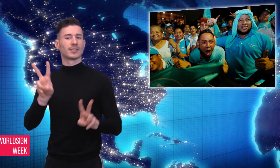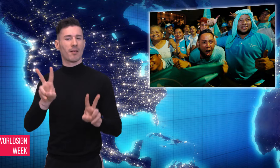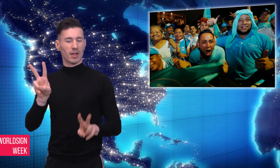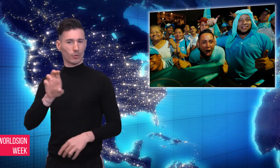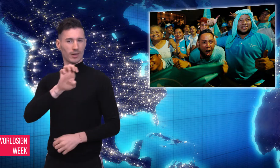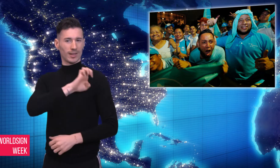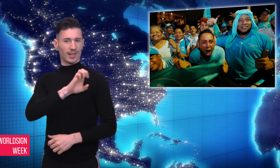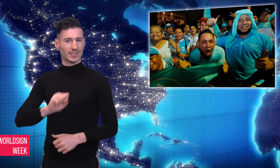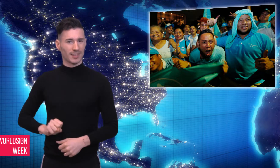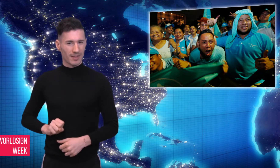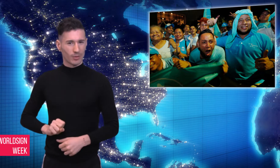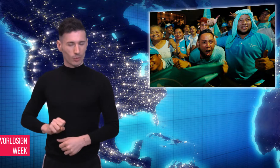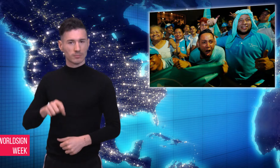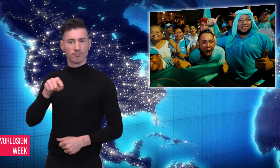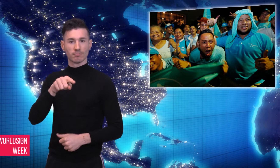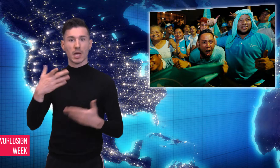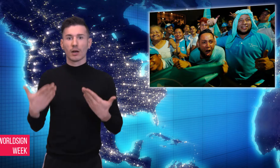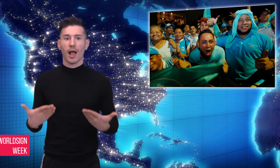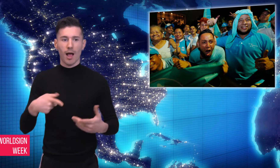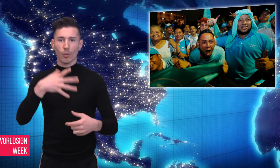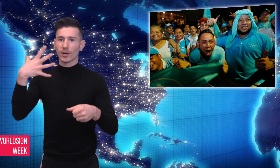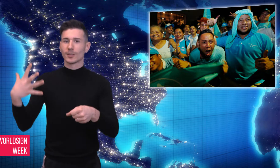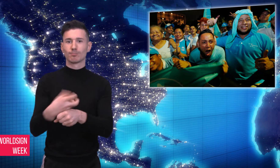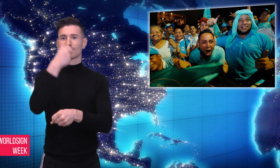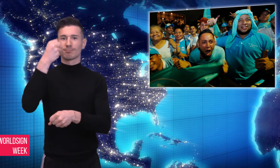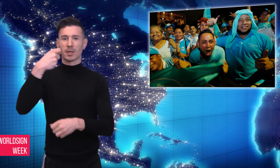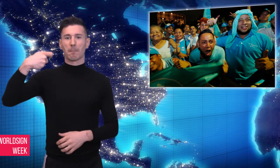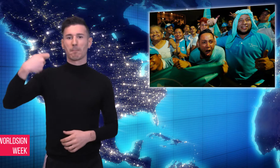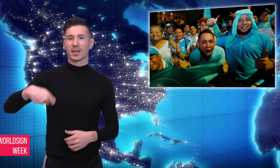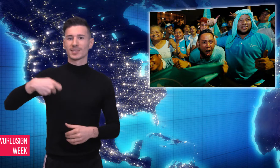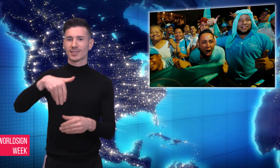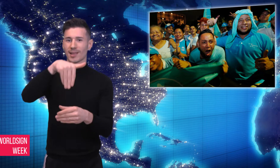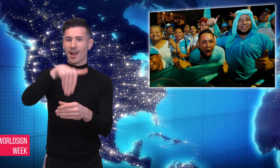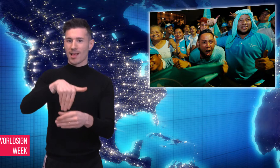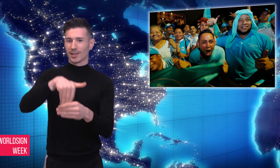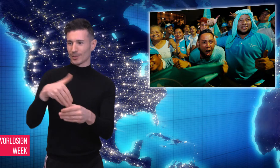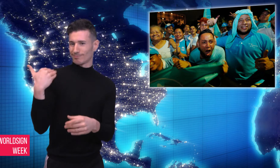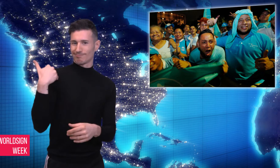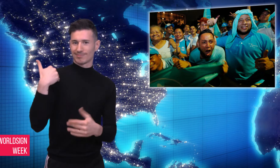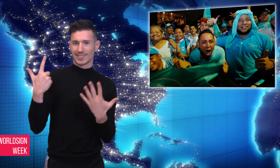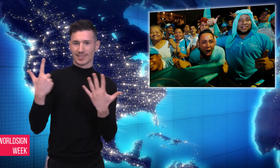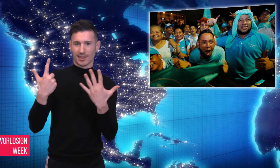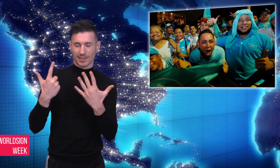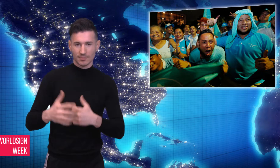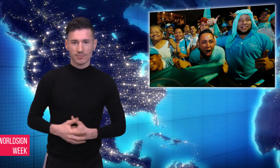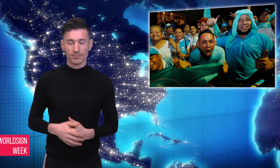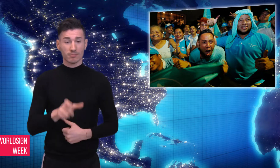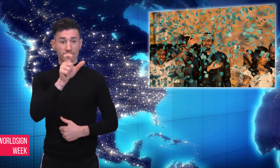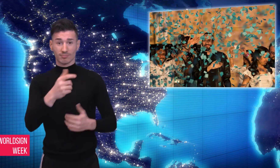Salvador, El Salvador was declared winner of the